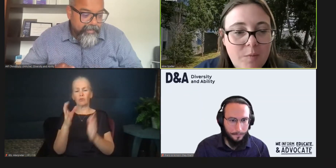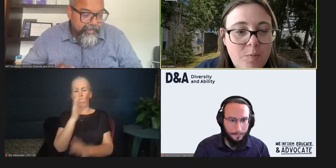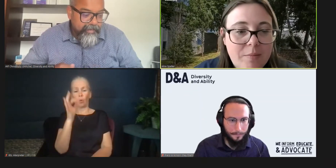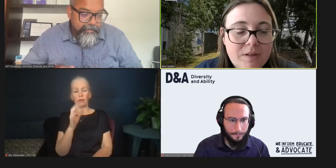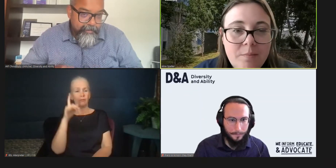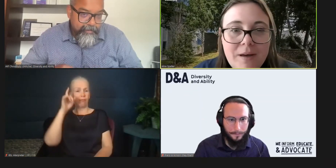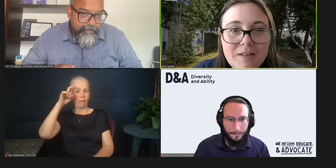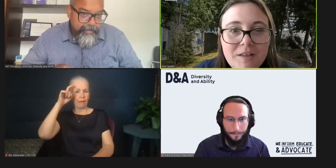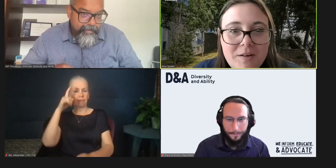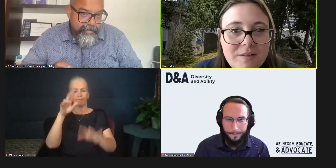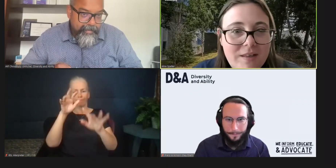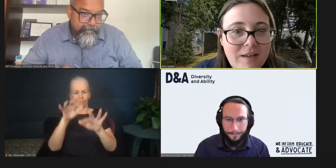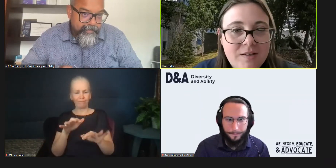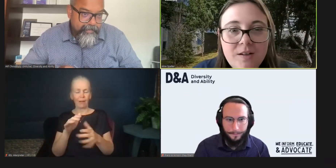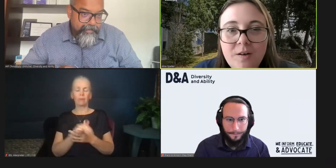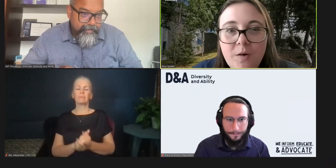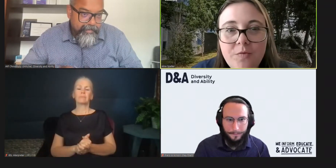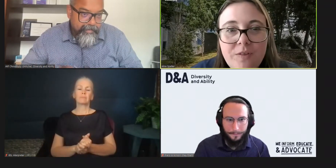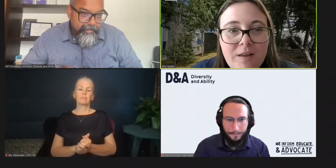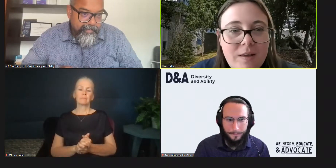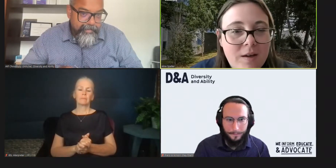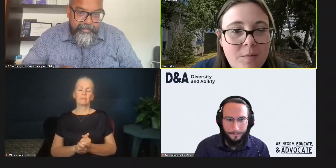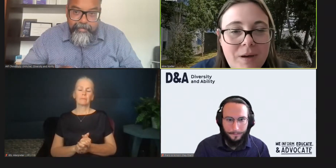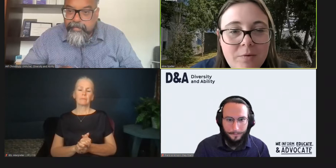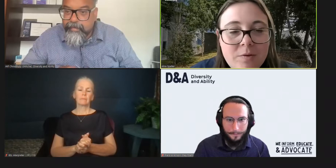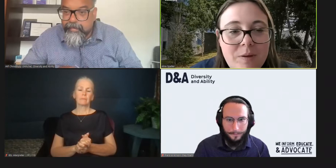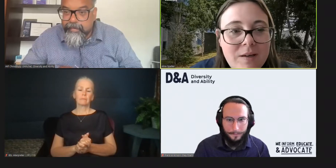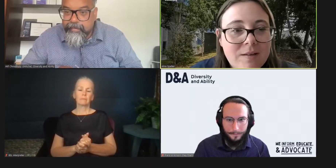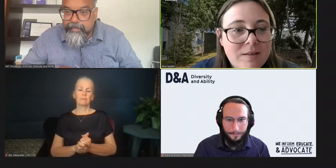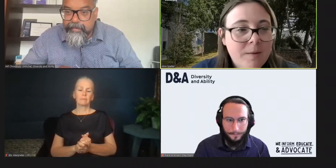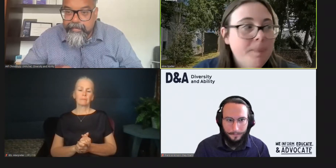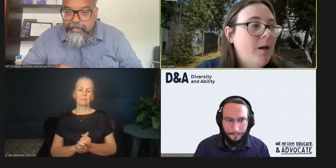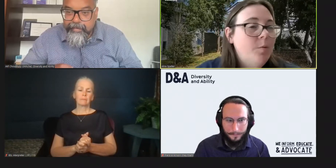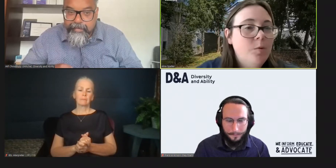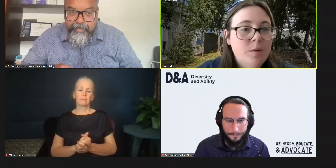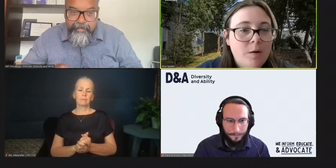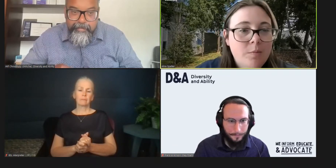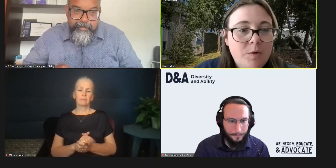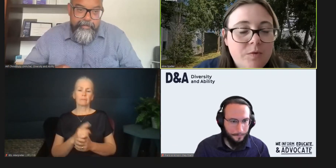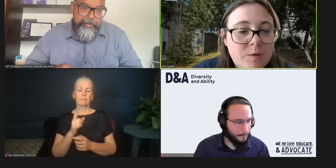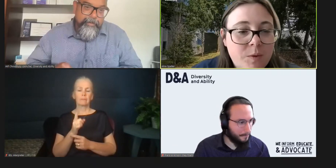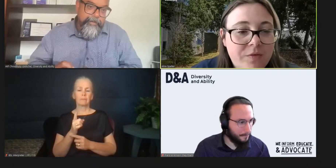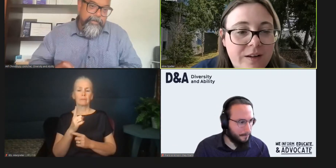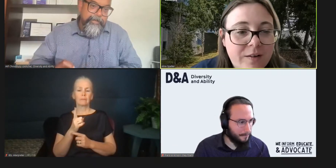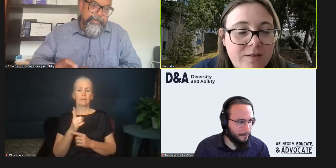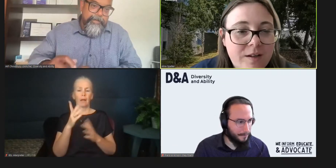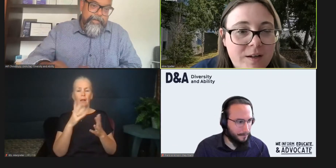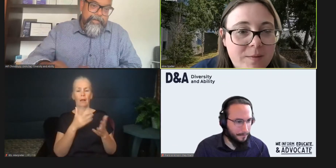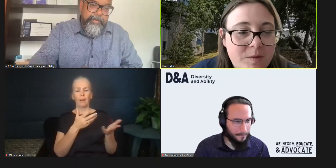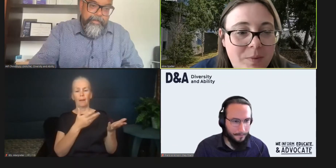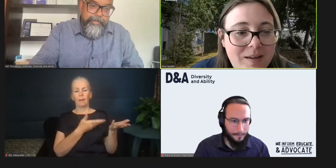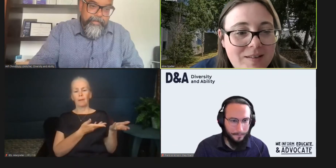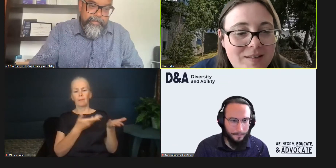won't be able to come back to those at the end of the panel speakers. I'll move swiftly on to Piers.